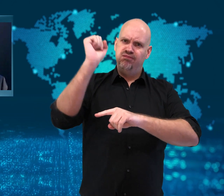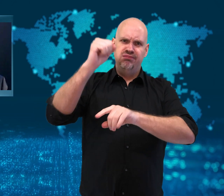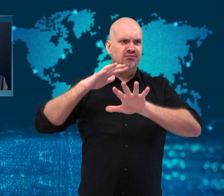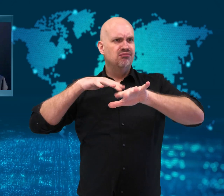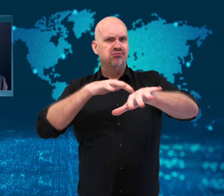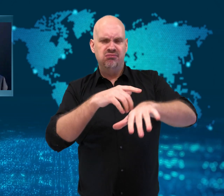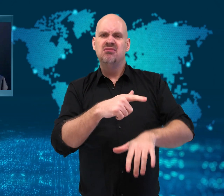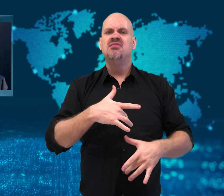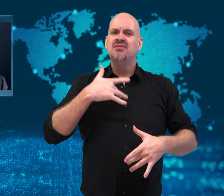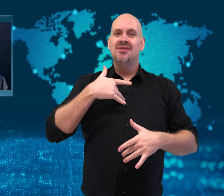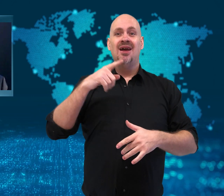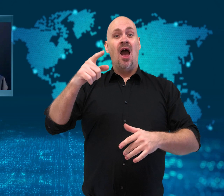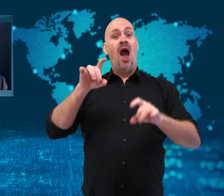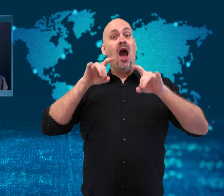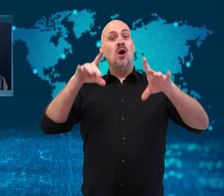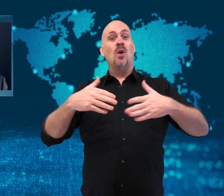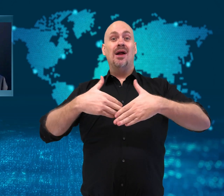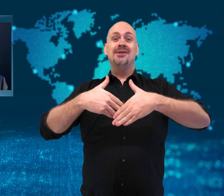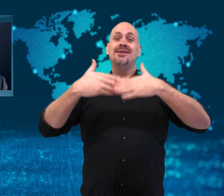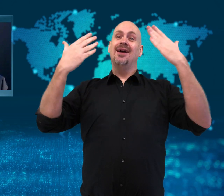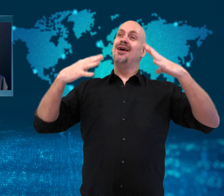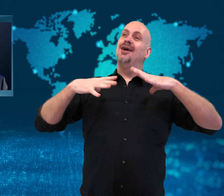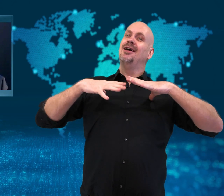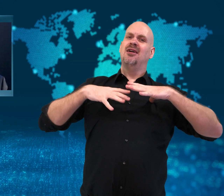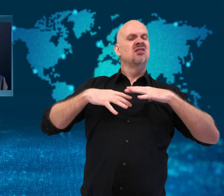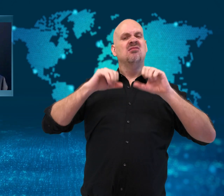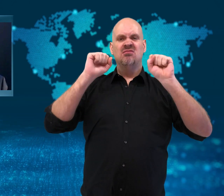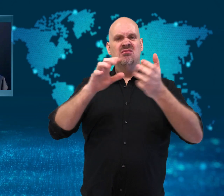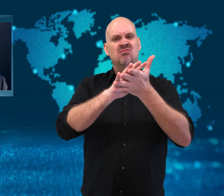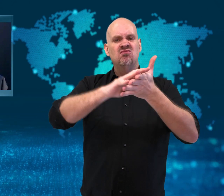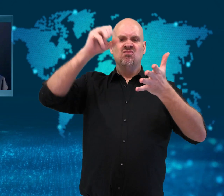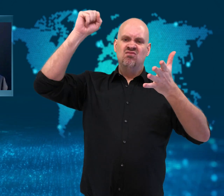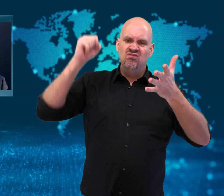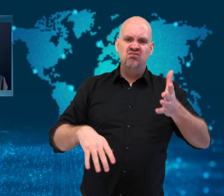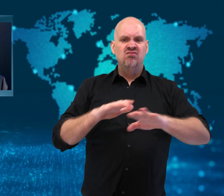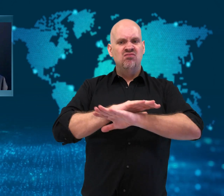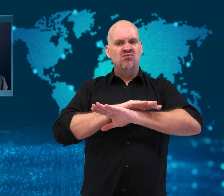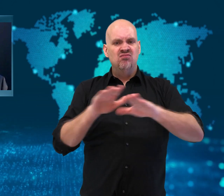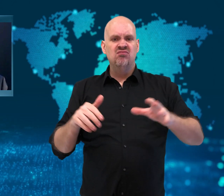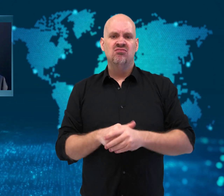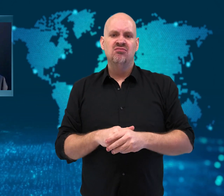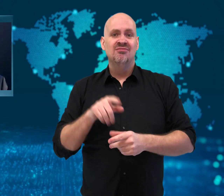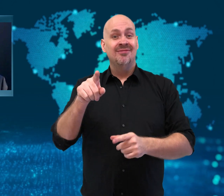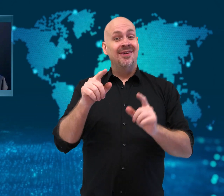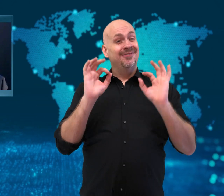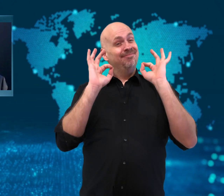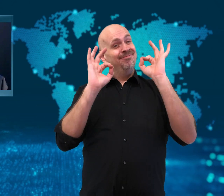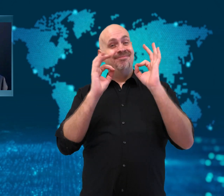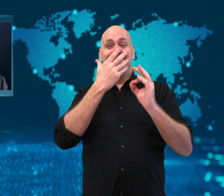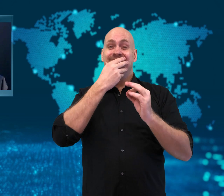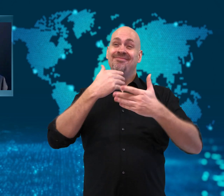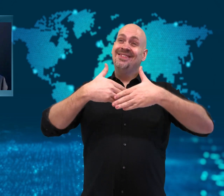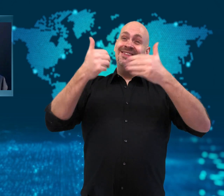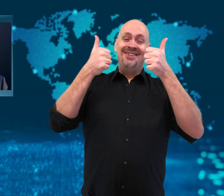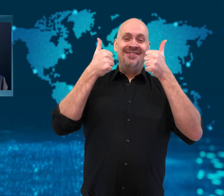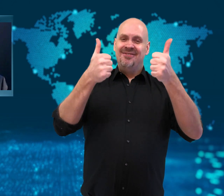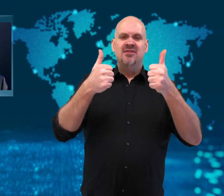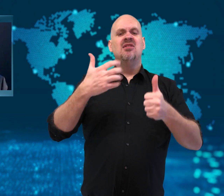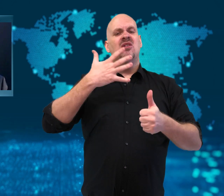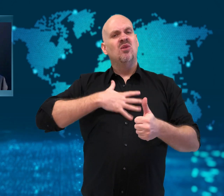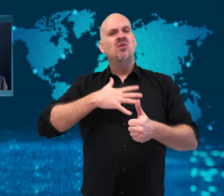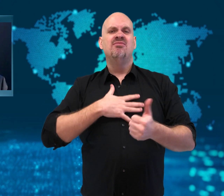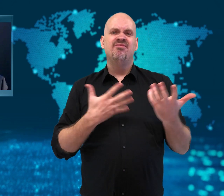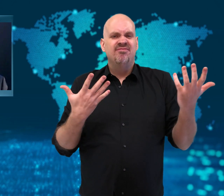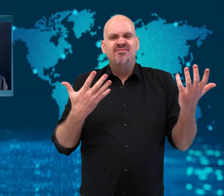saying that it is not a special day to celebrate because it is a day of